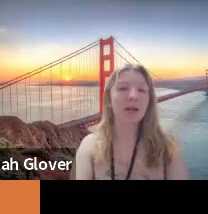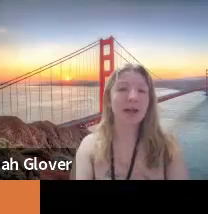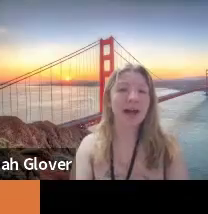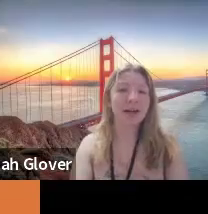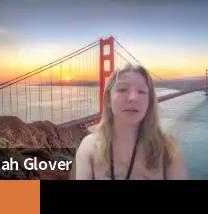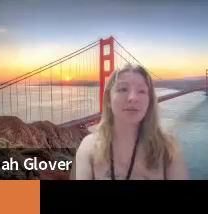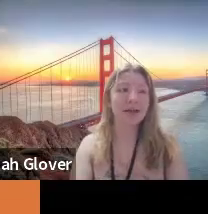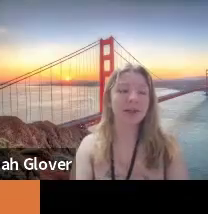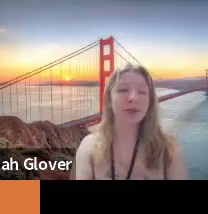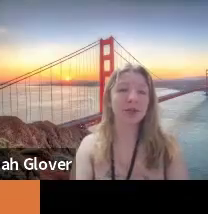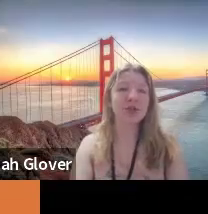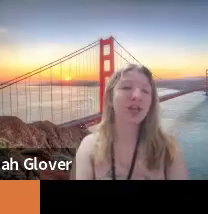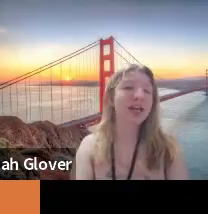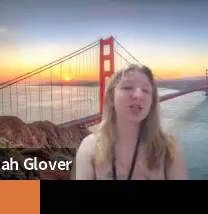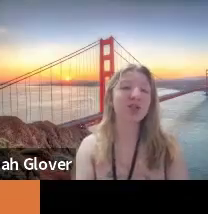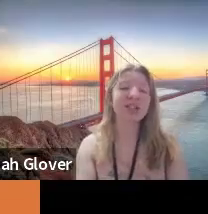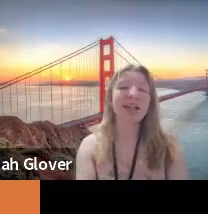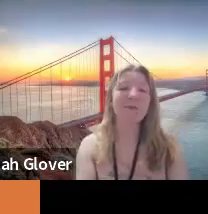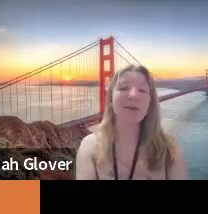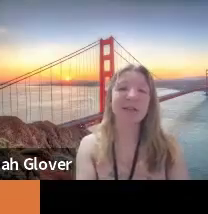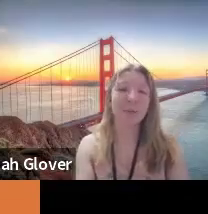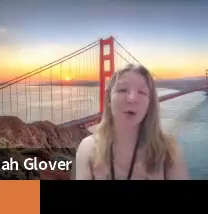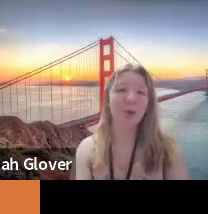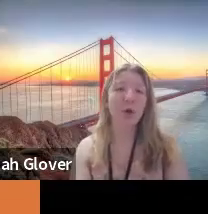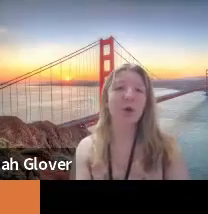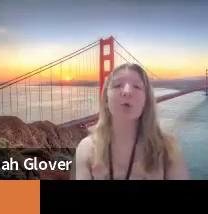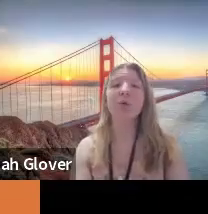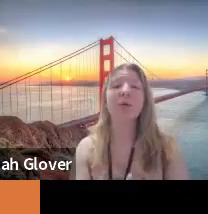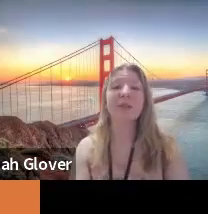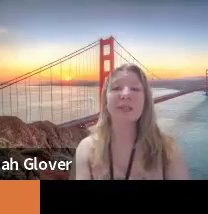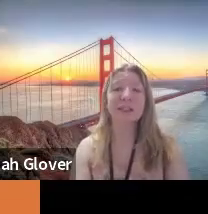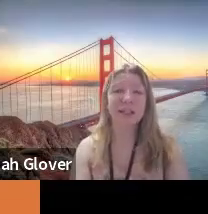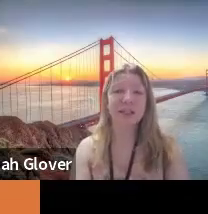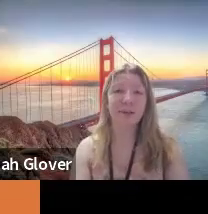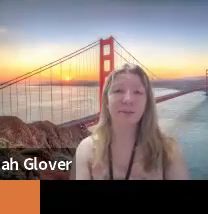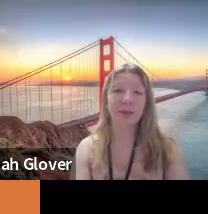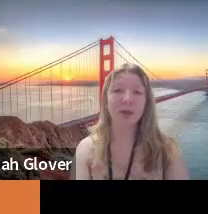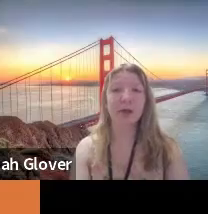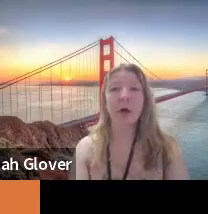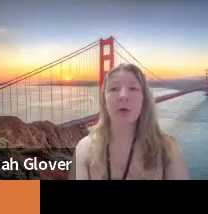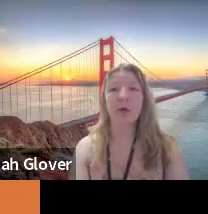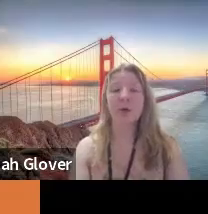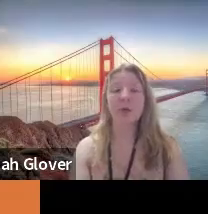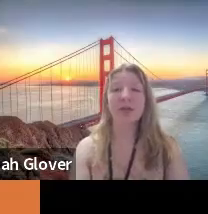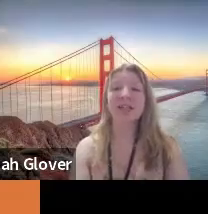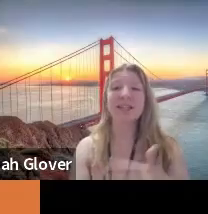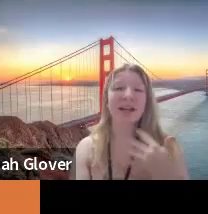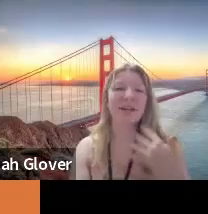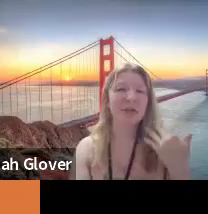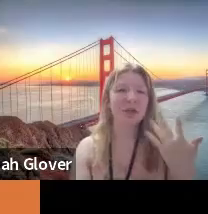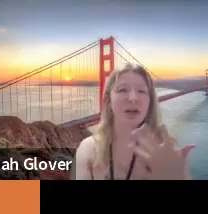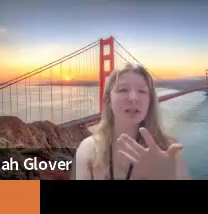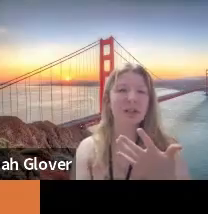is. So, as a health navigator